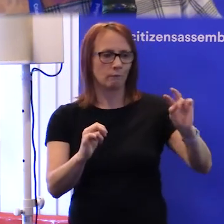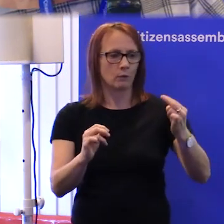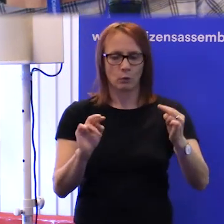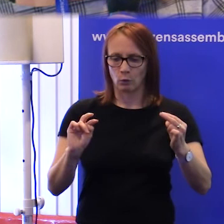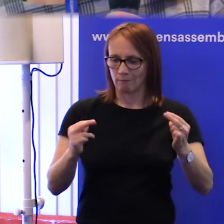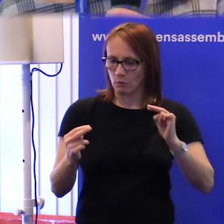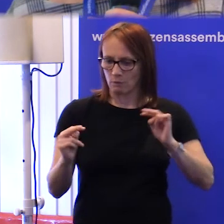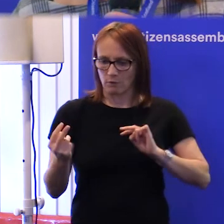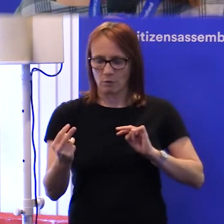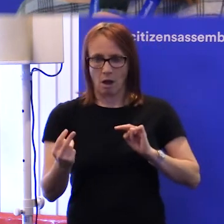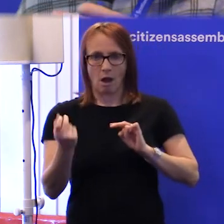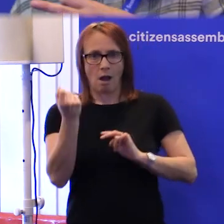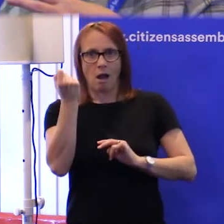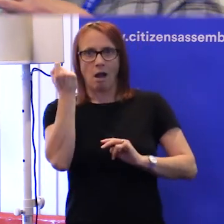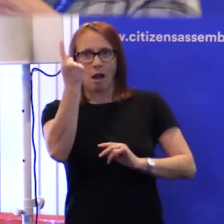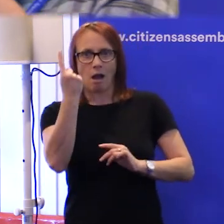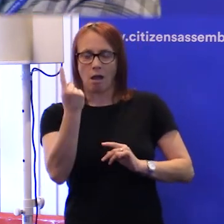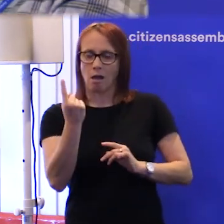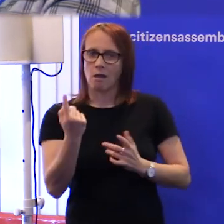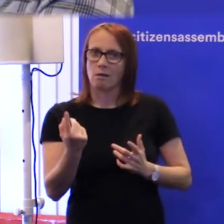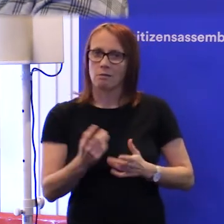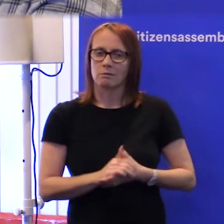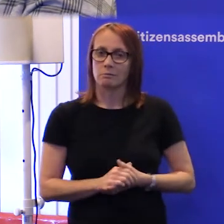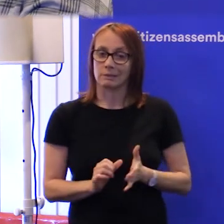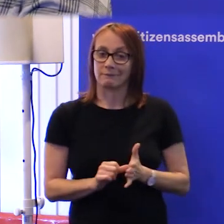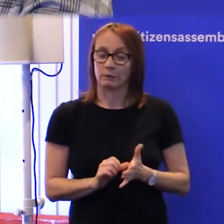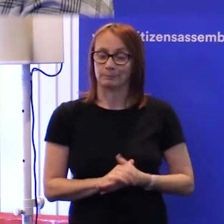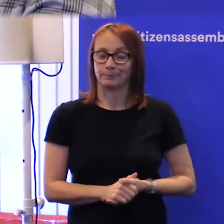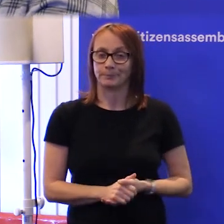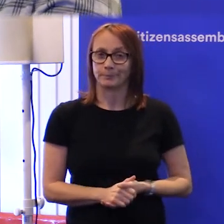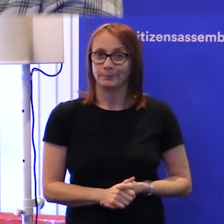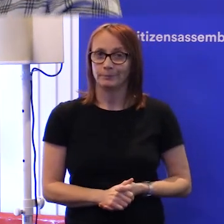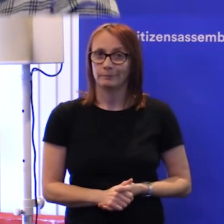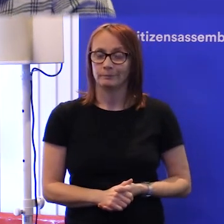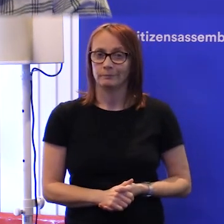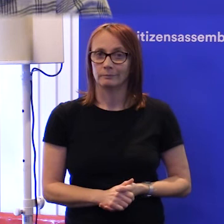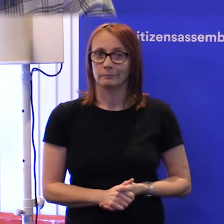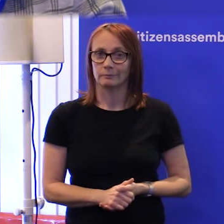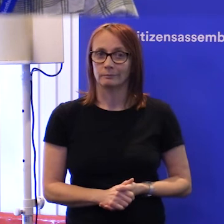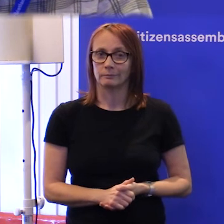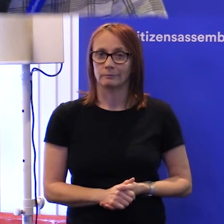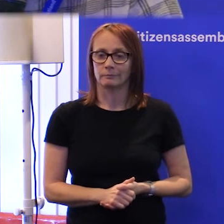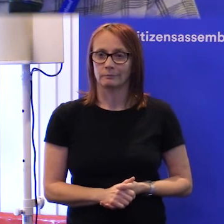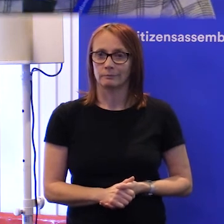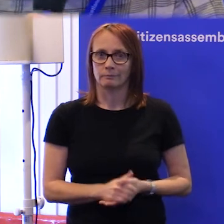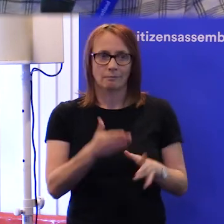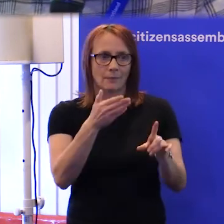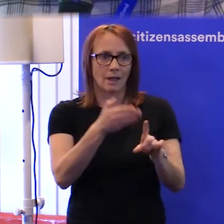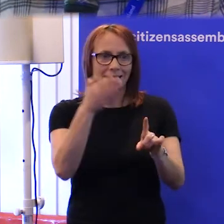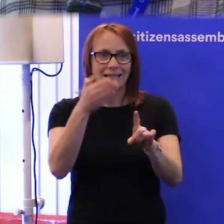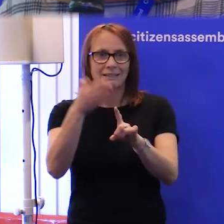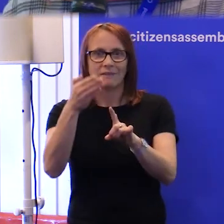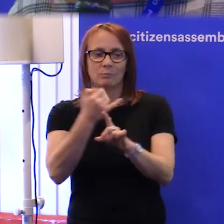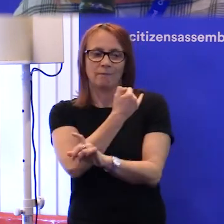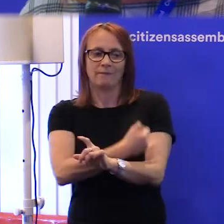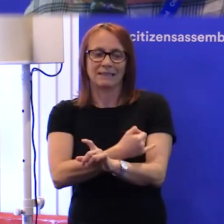might get a new insight into something important identifiable victim bias now